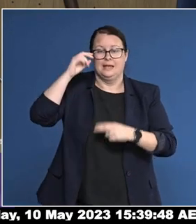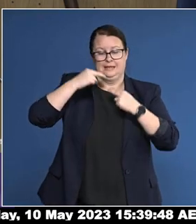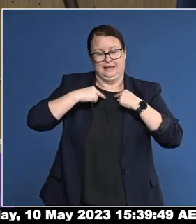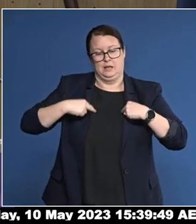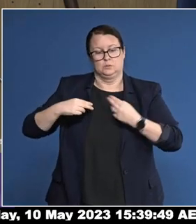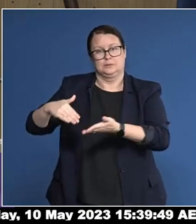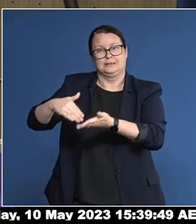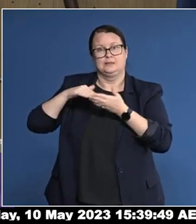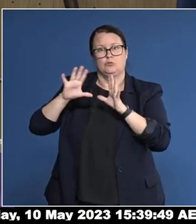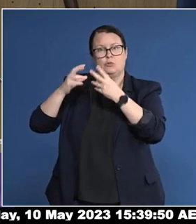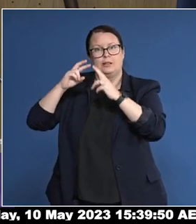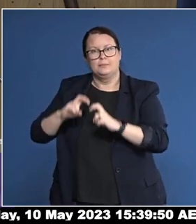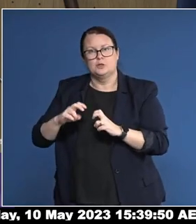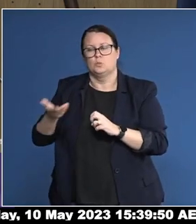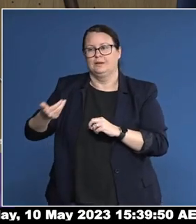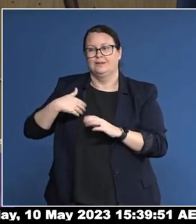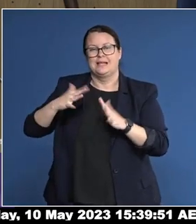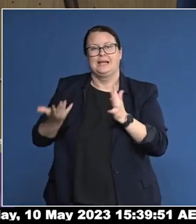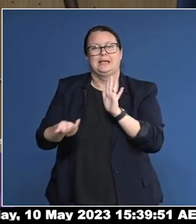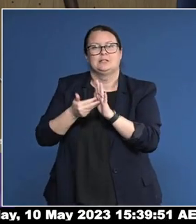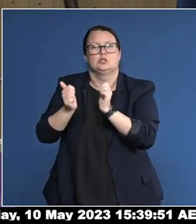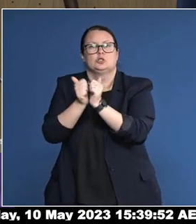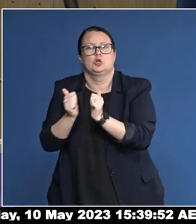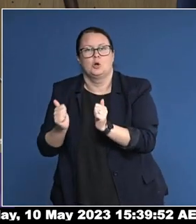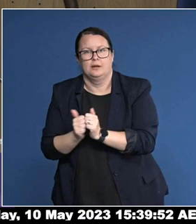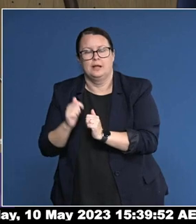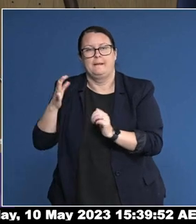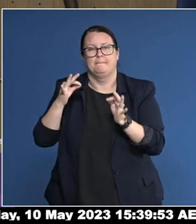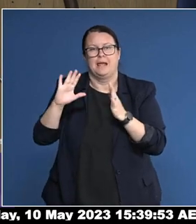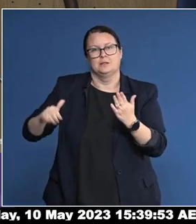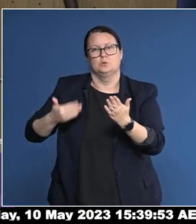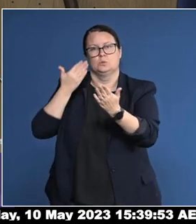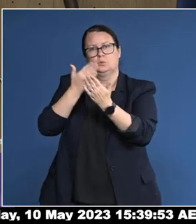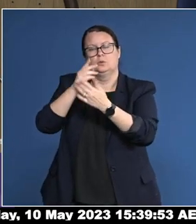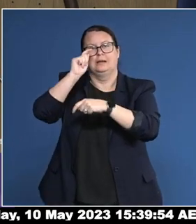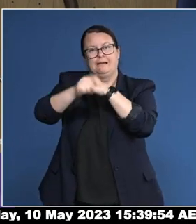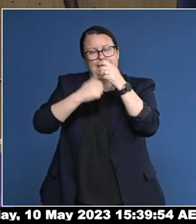any additional documents she wishes to tender into evidence, including responding to